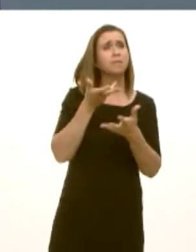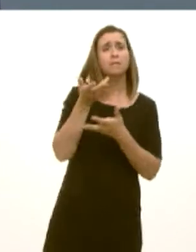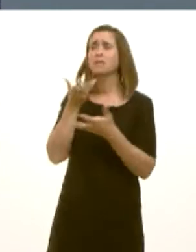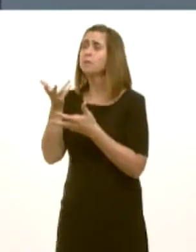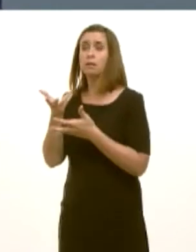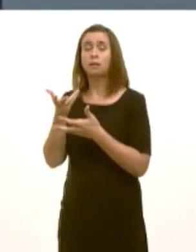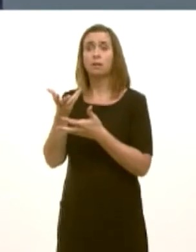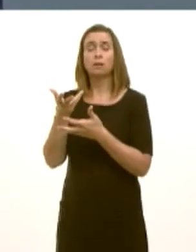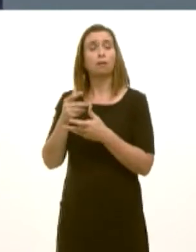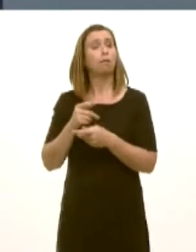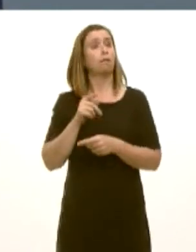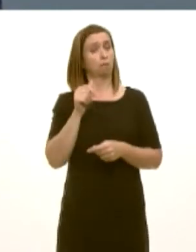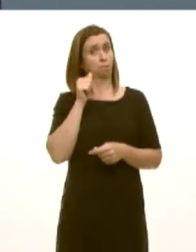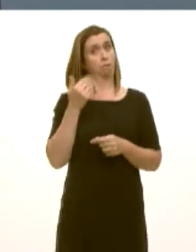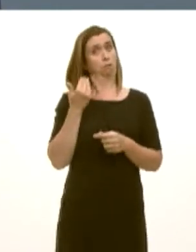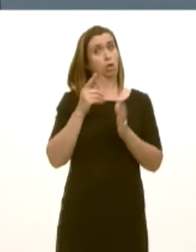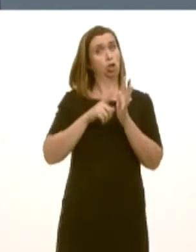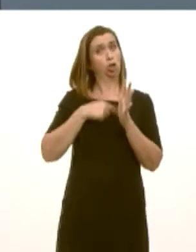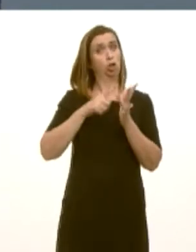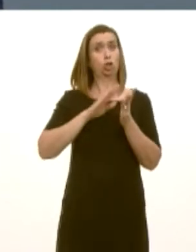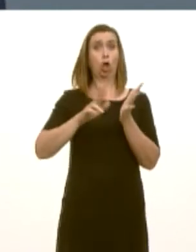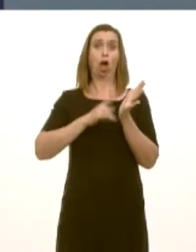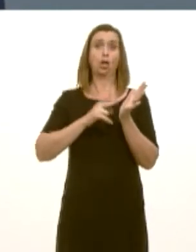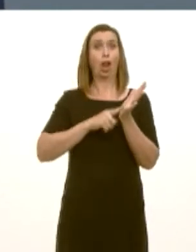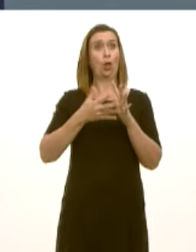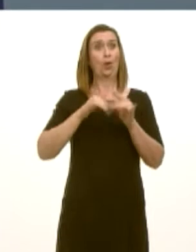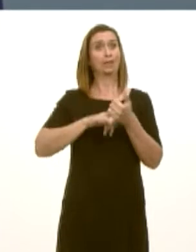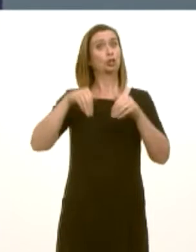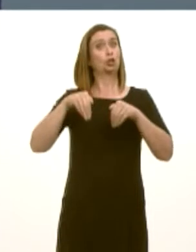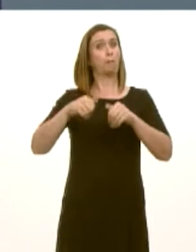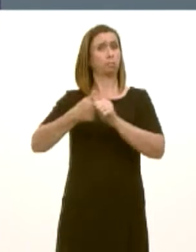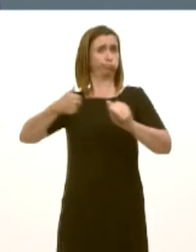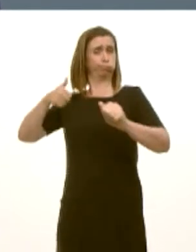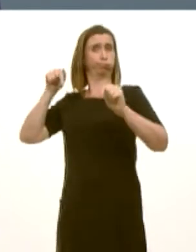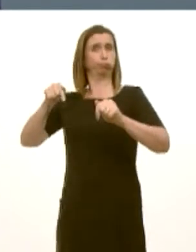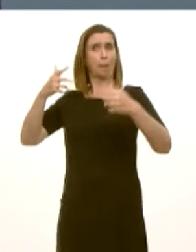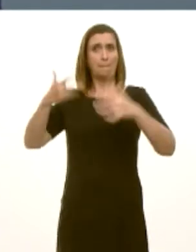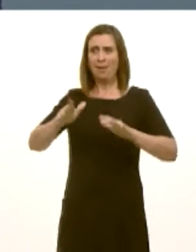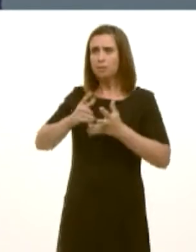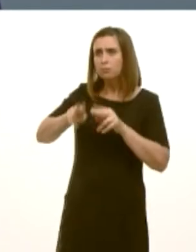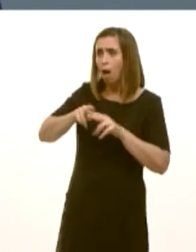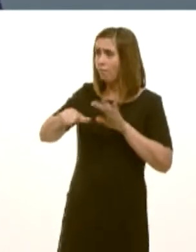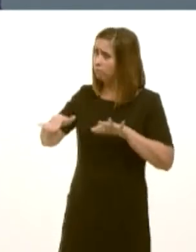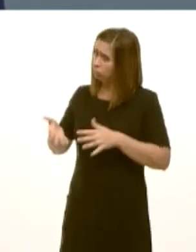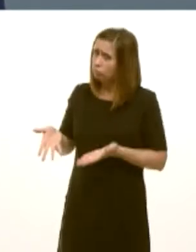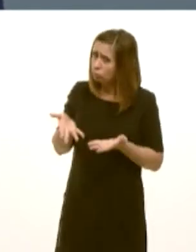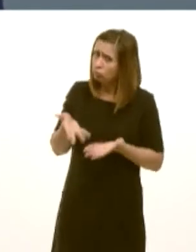In the past, companies such as John Lewis have commissioned Welsh classes to encourage staff to use the Welsh language with their customers.